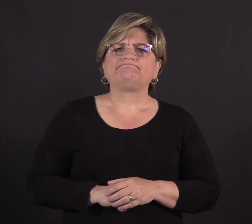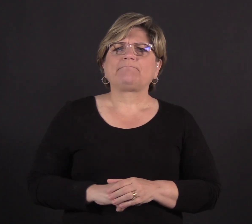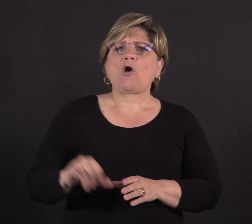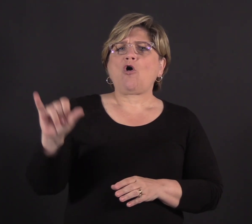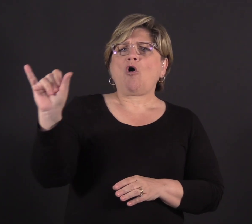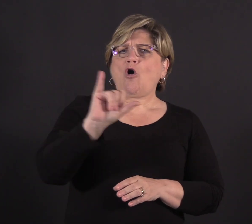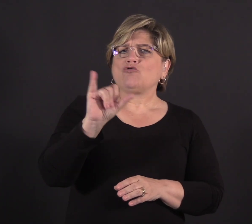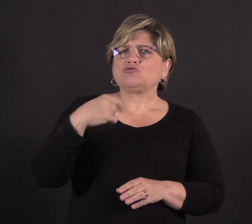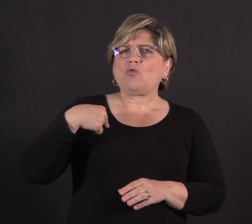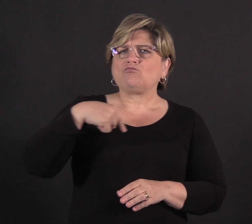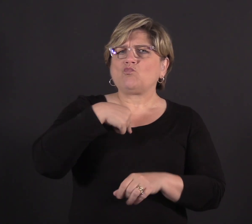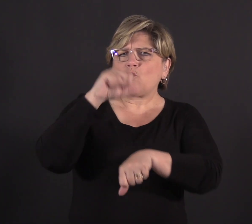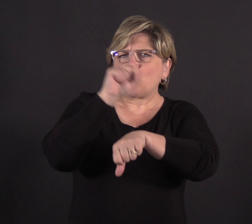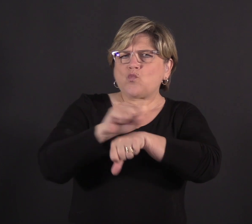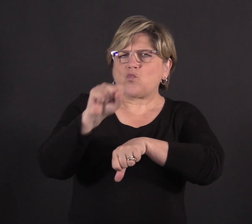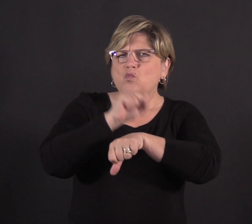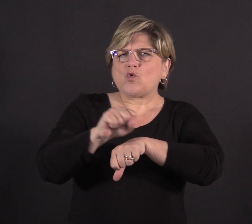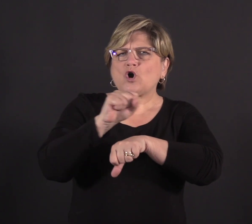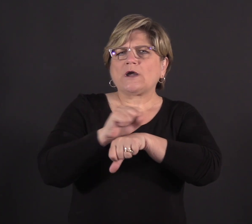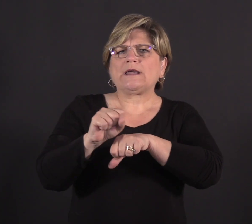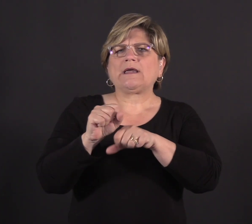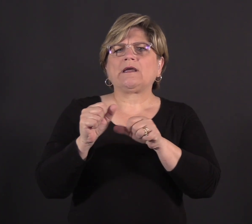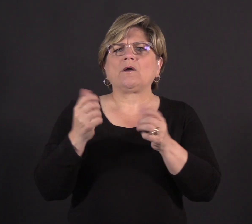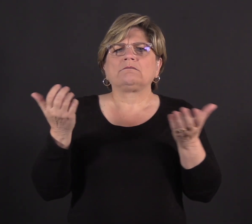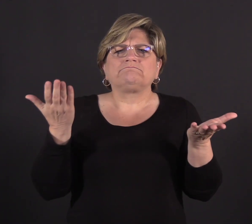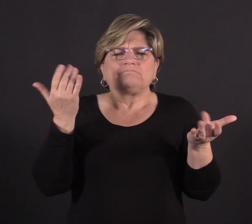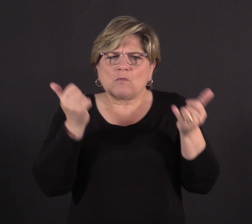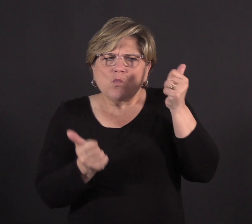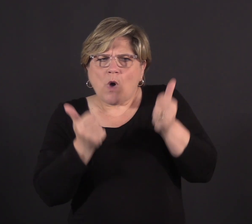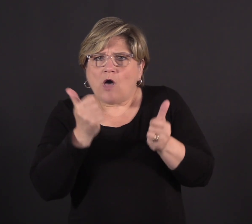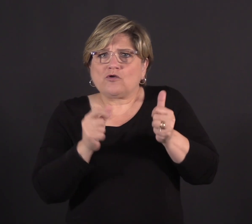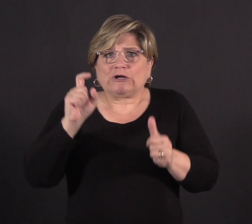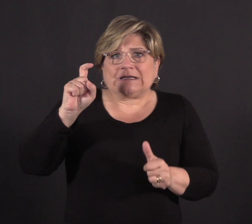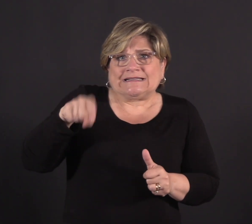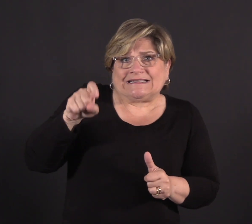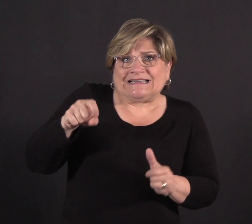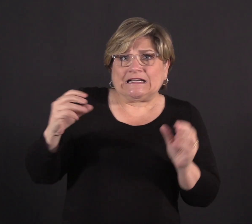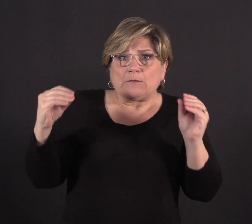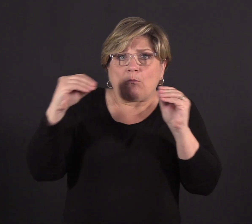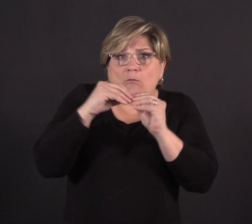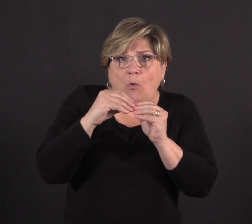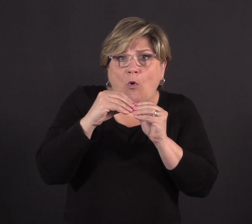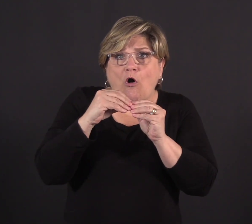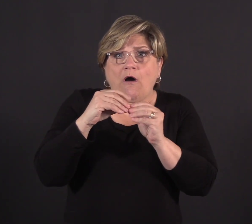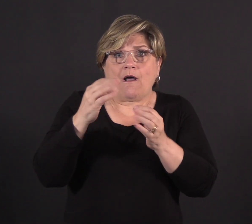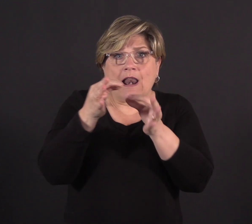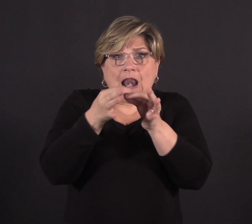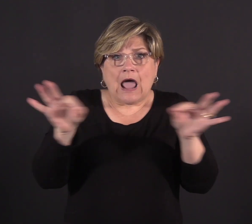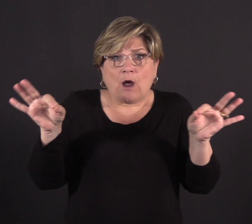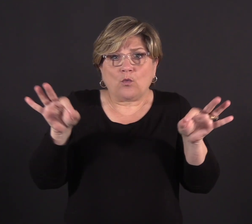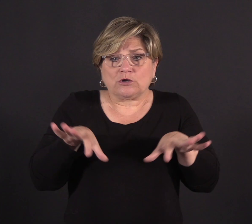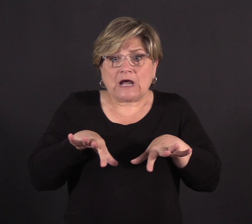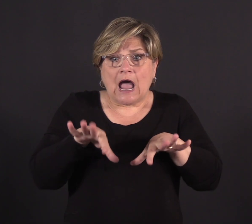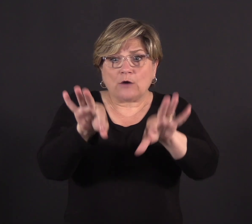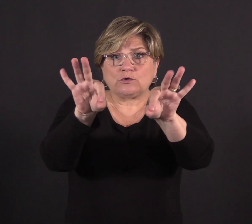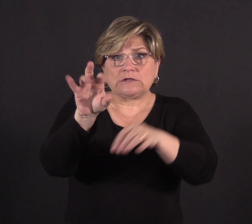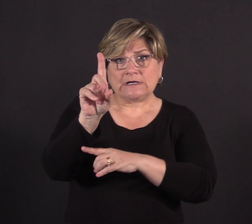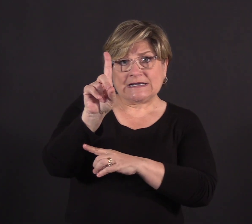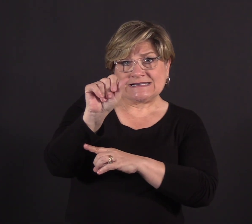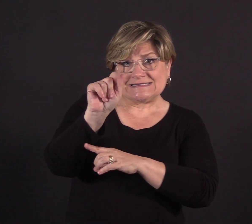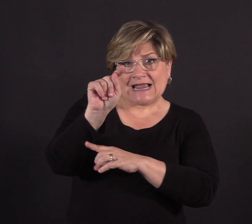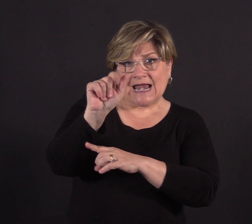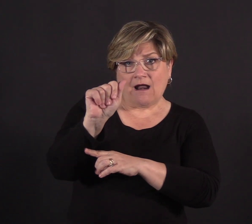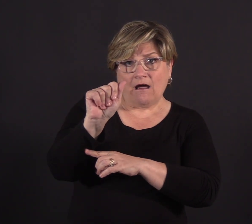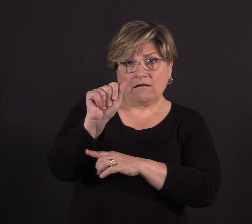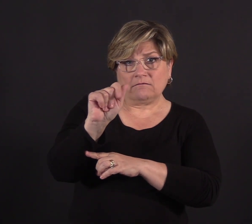In addition, we are working on whether we need more language acquisition data.